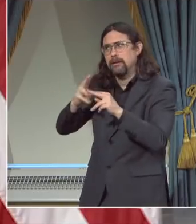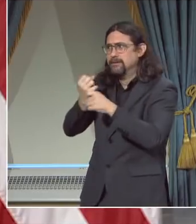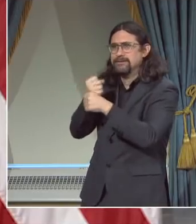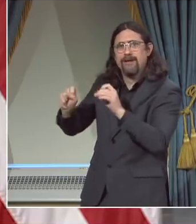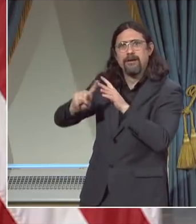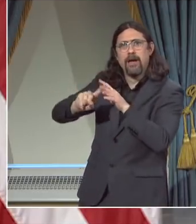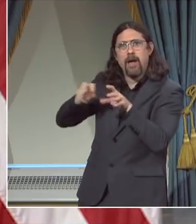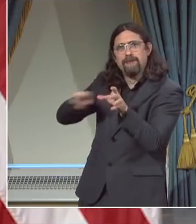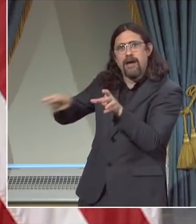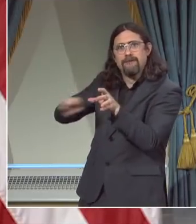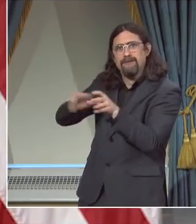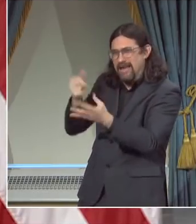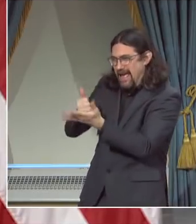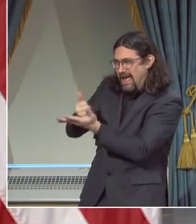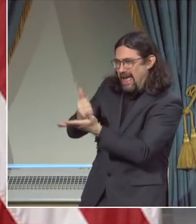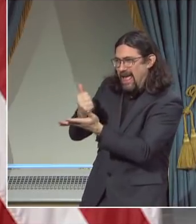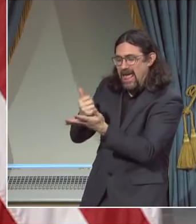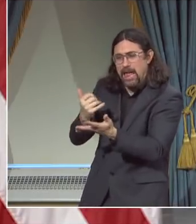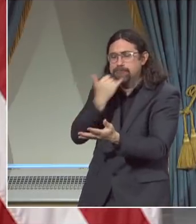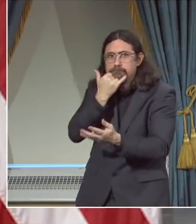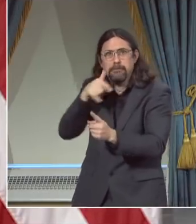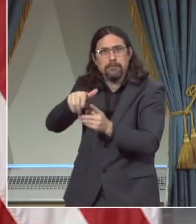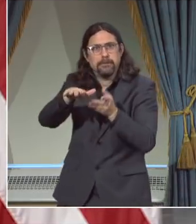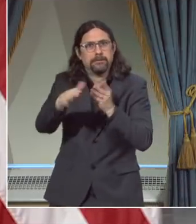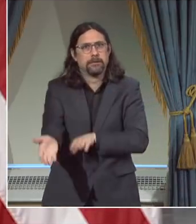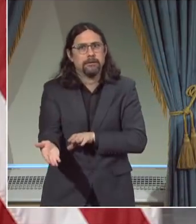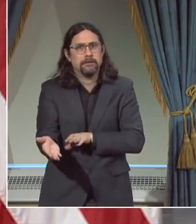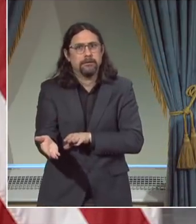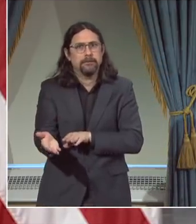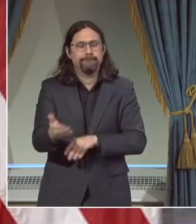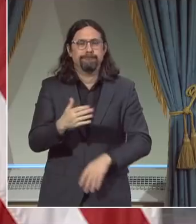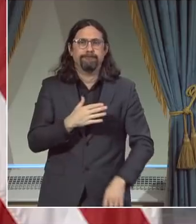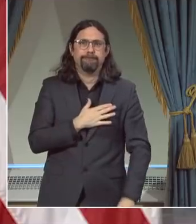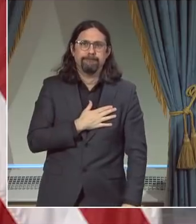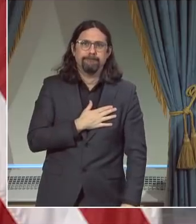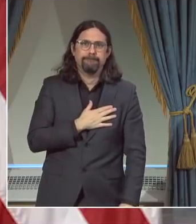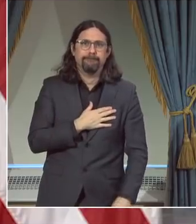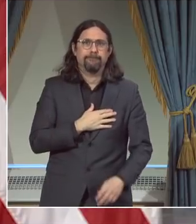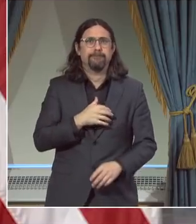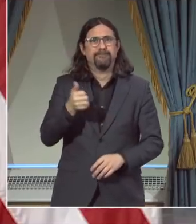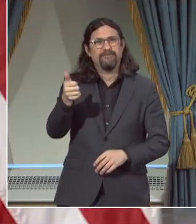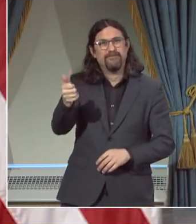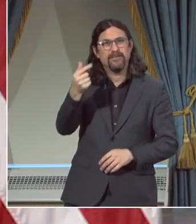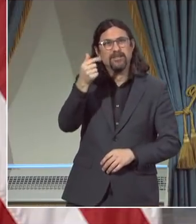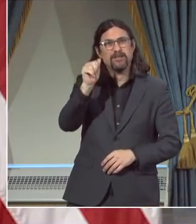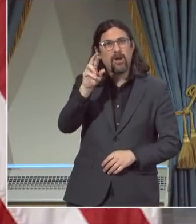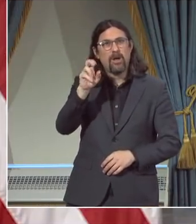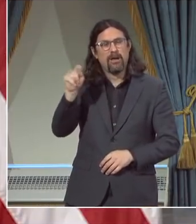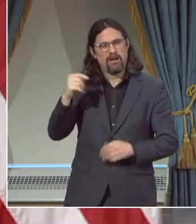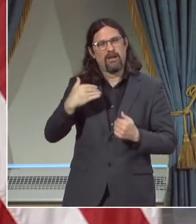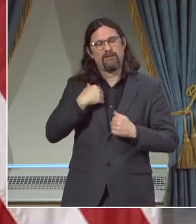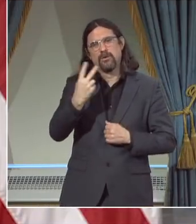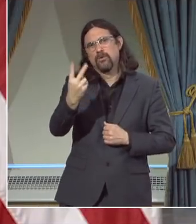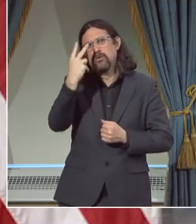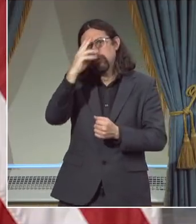AFTER. LEAVES BEHIND TWO YOUG NSONS IN HIS FAMILY.